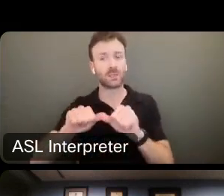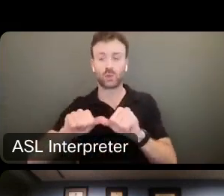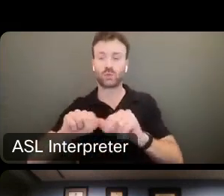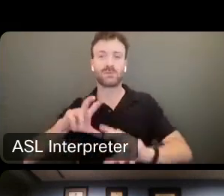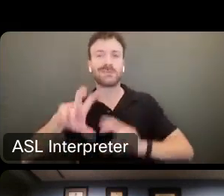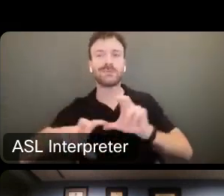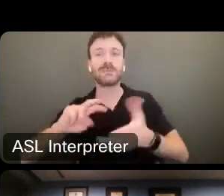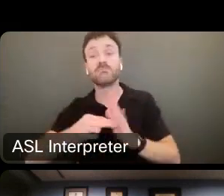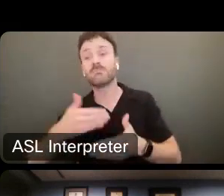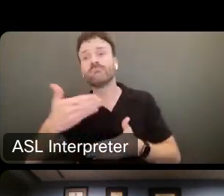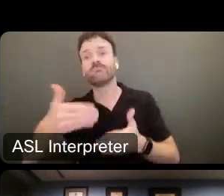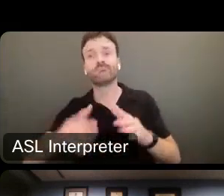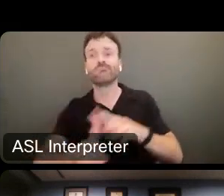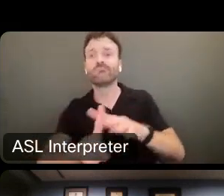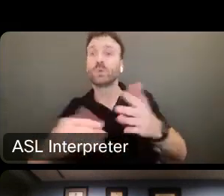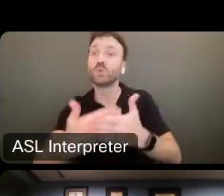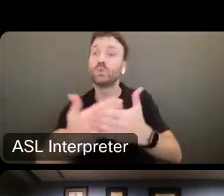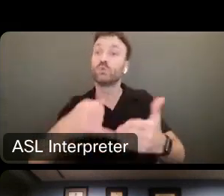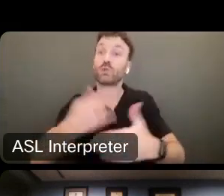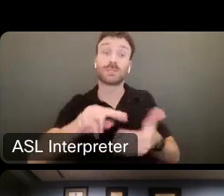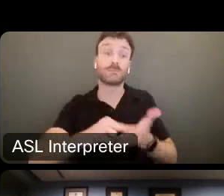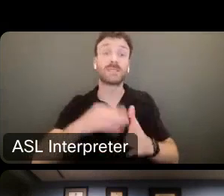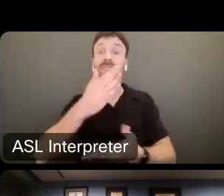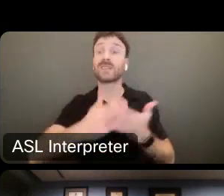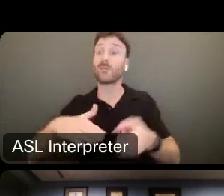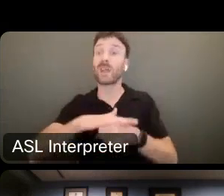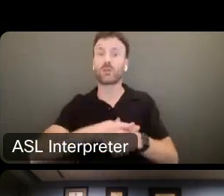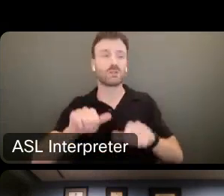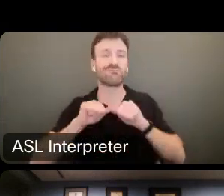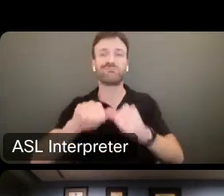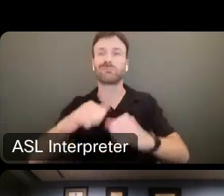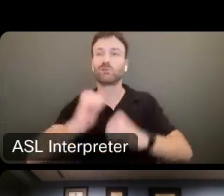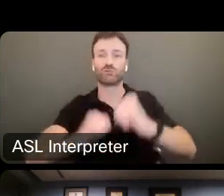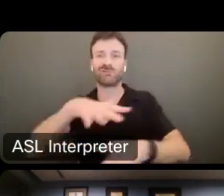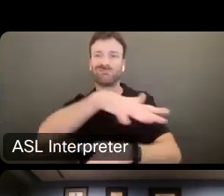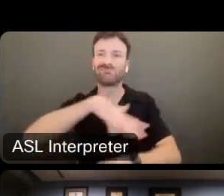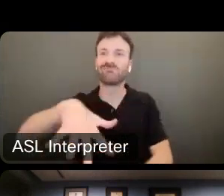construction in some areas, and extending the experience of construction and unpredictability